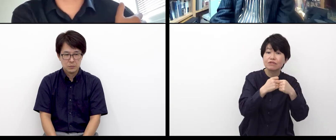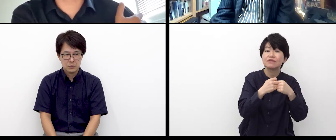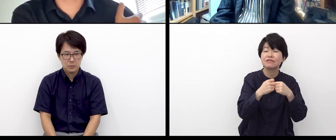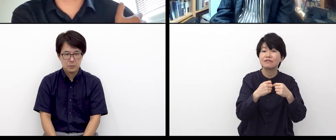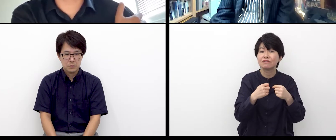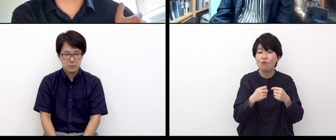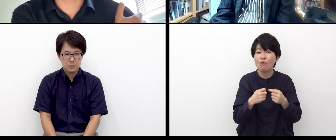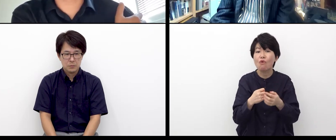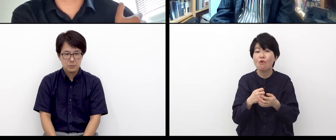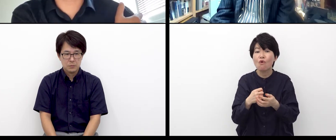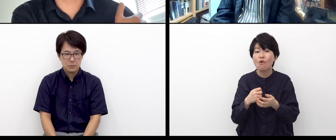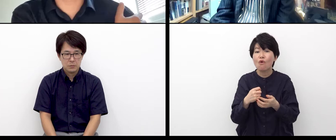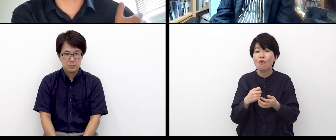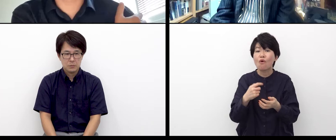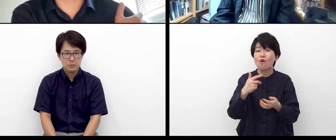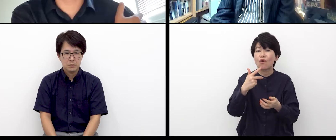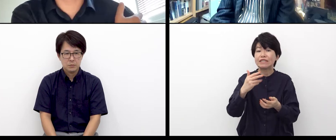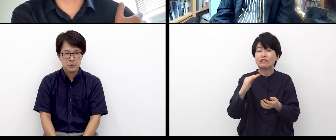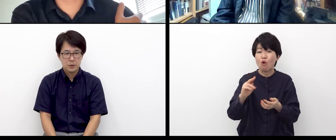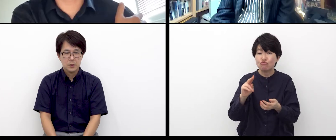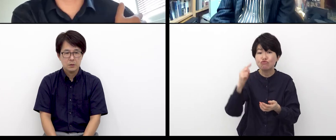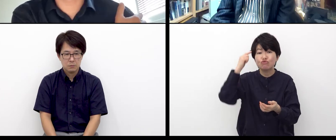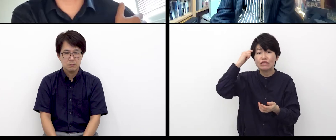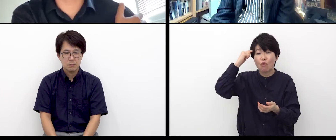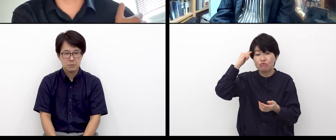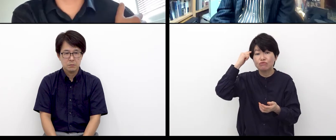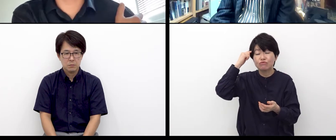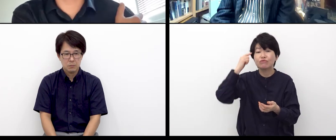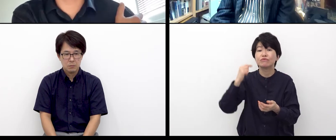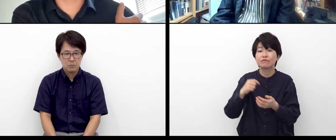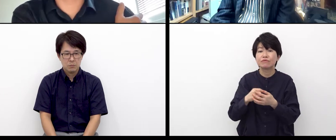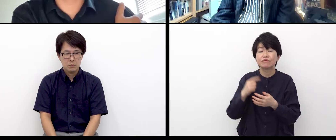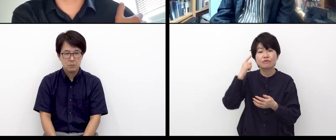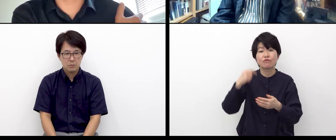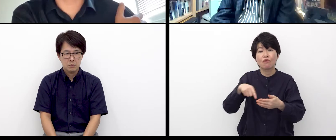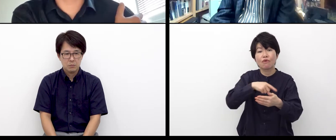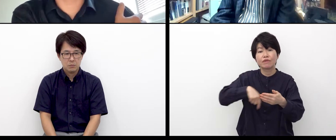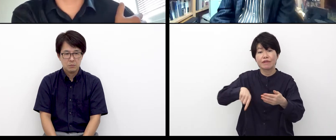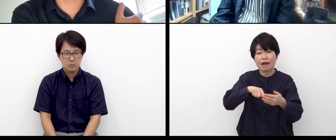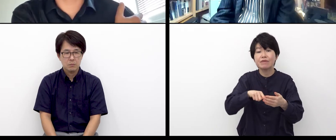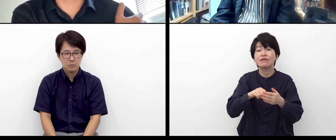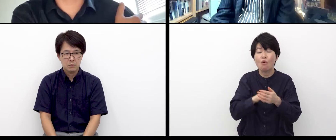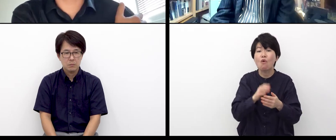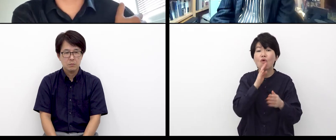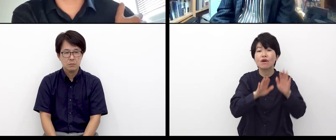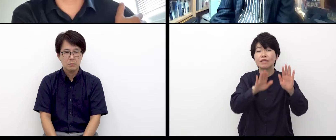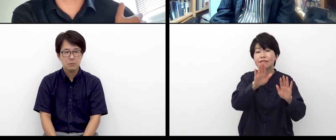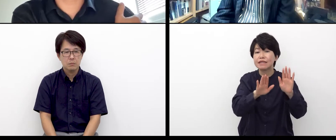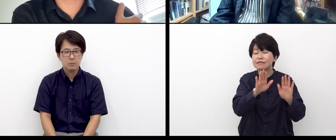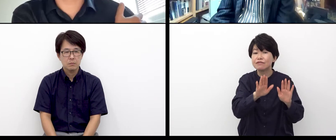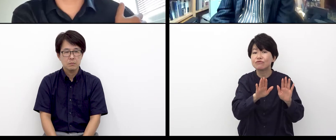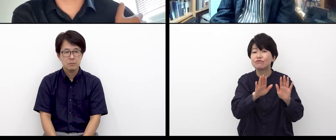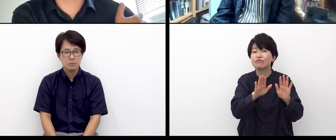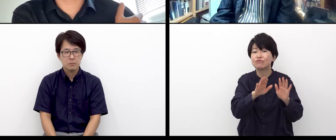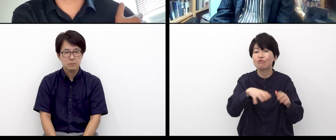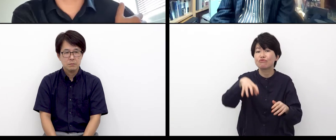to bridge each person’s thinking in the field of reality.